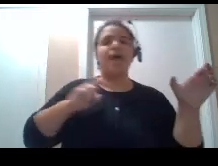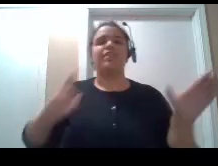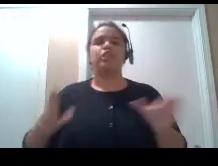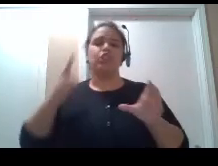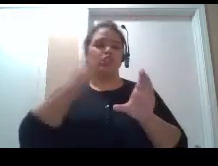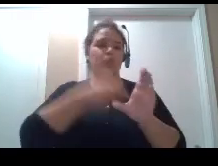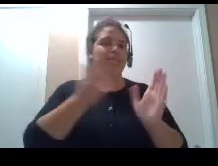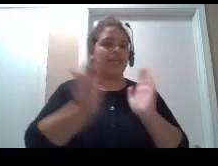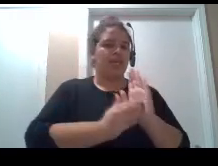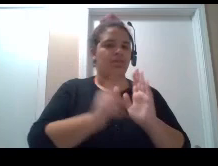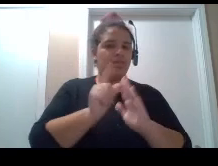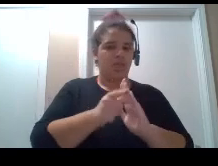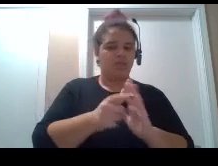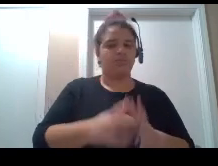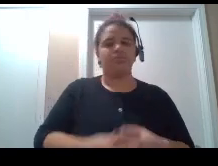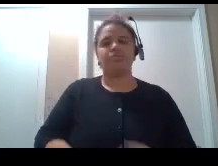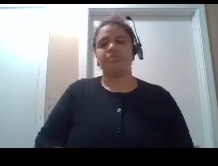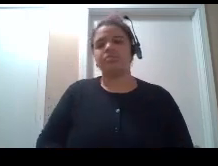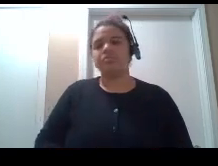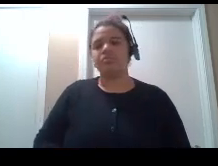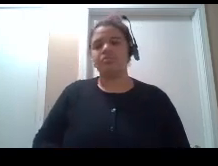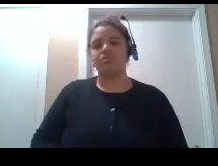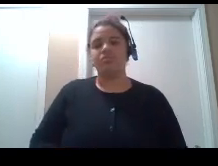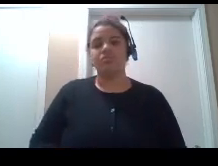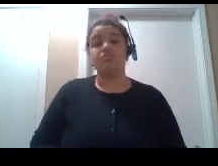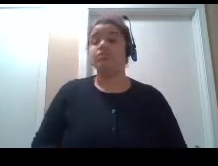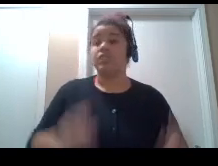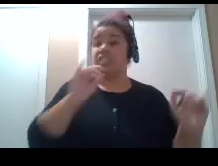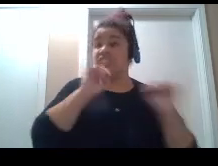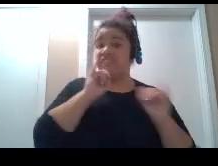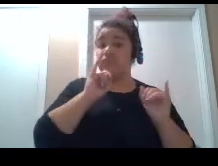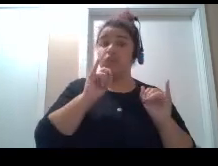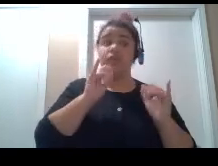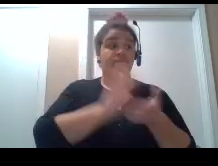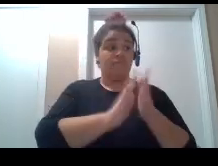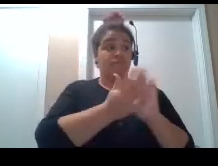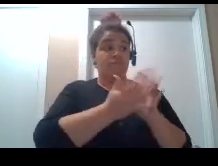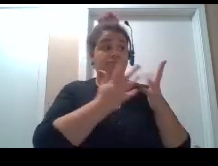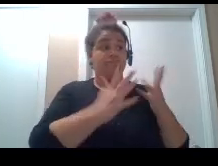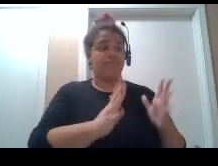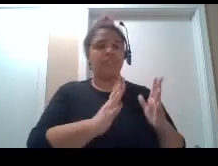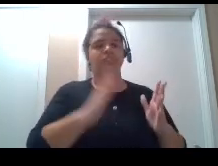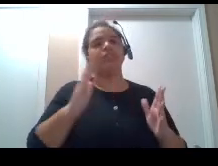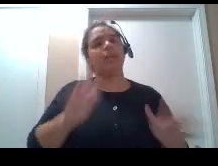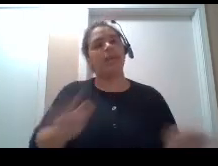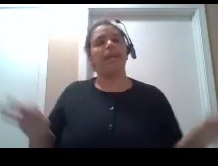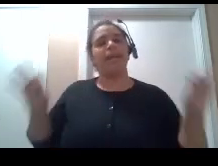When the interview is over, make sure the candidate sends a follow-up "Thank You" note. It is appropriate for this